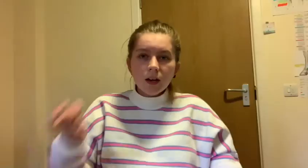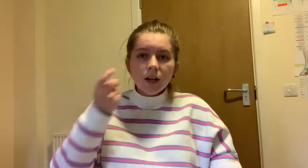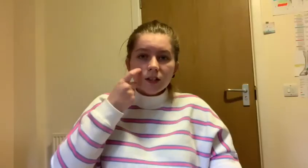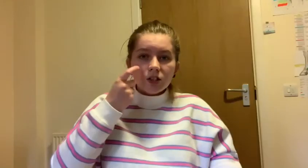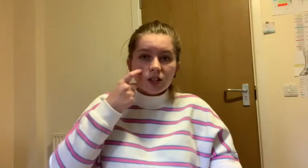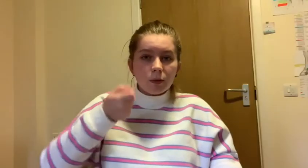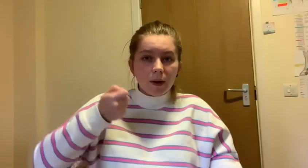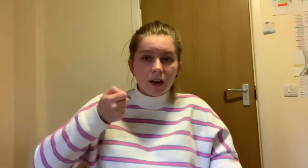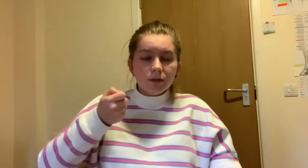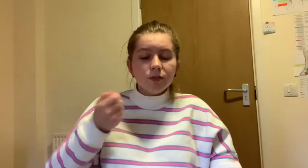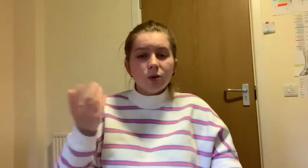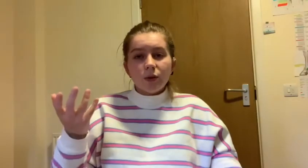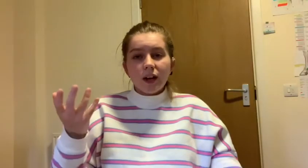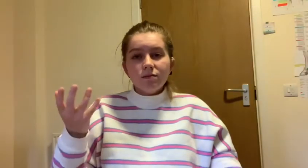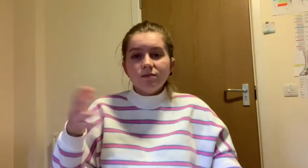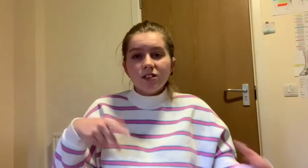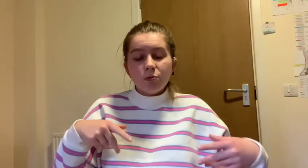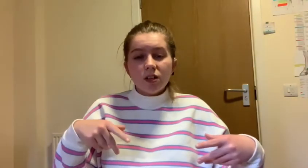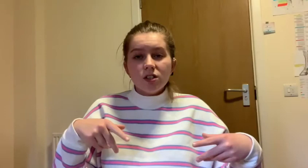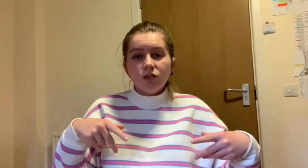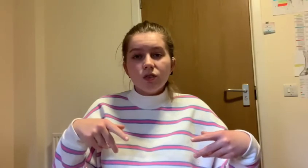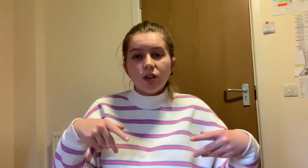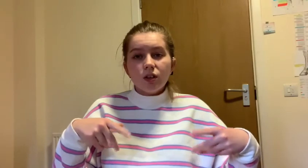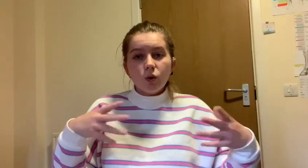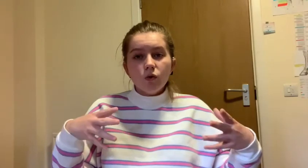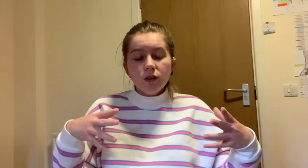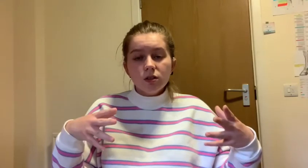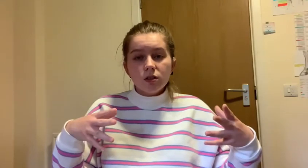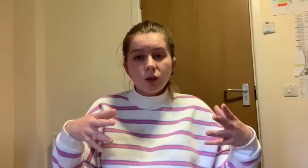"Did you see my bag?" again this is from the chorus so ...